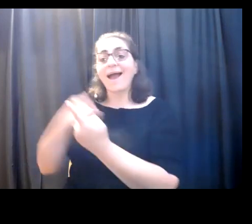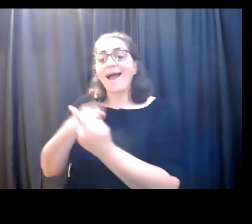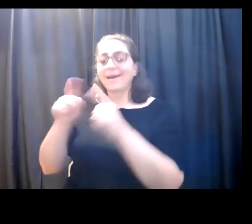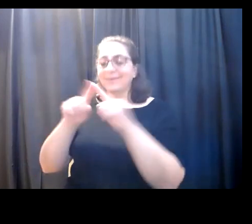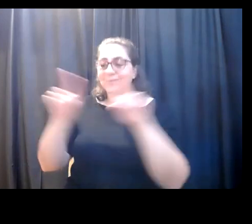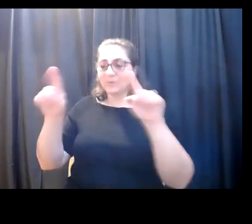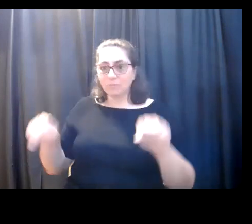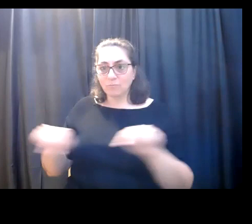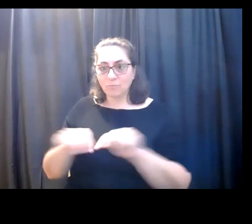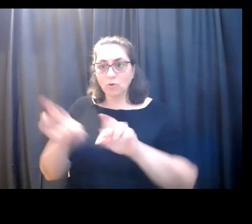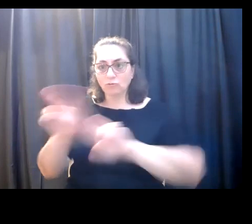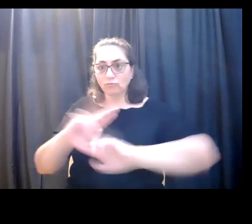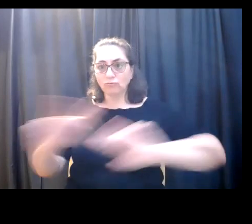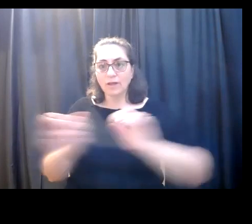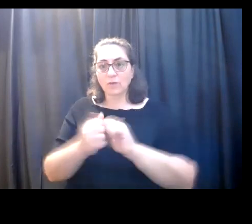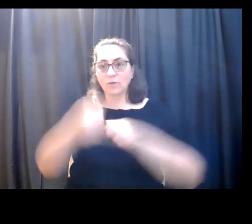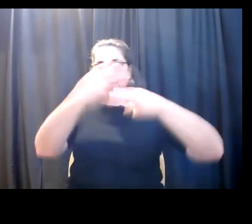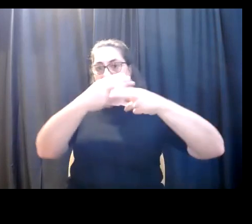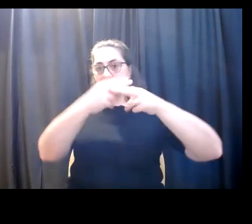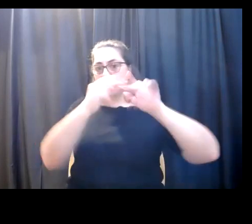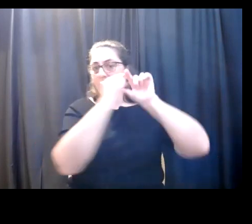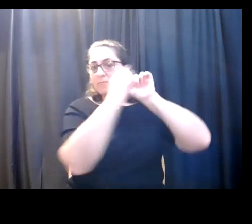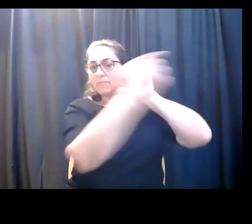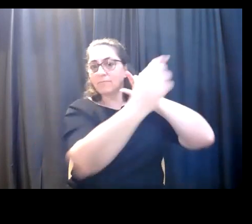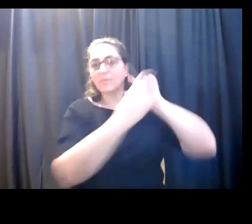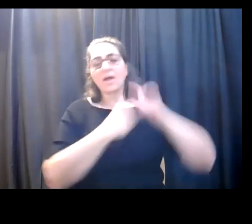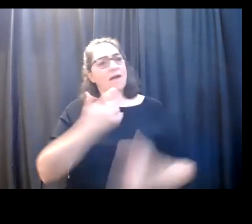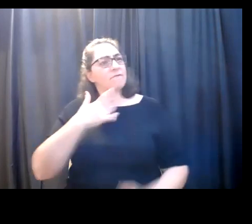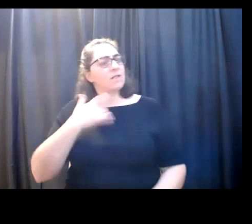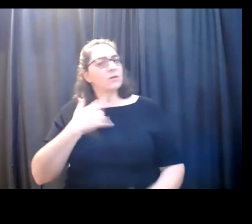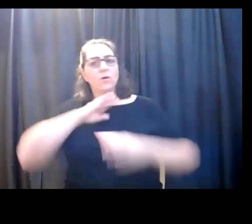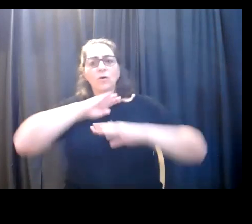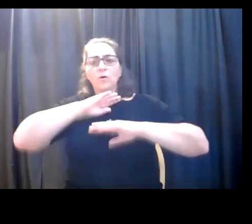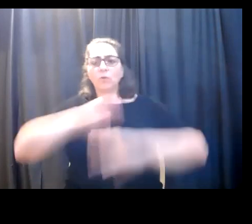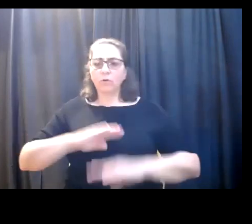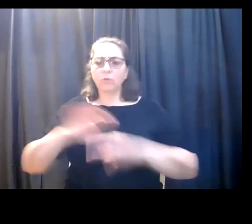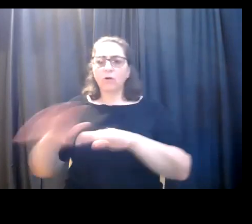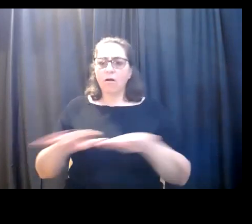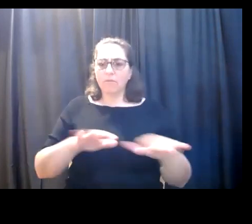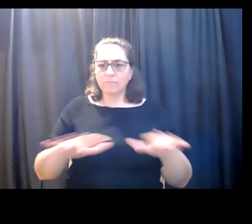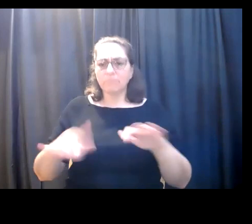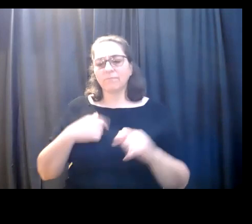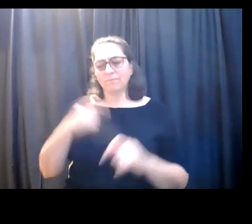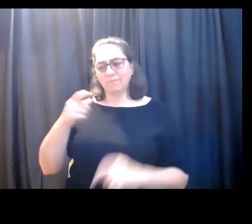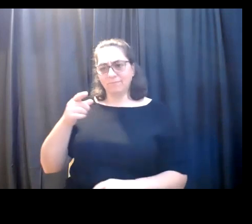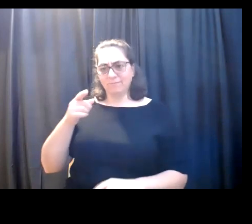It may be necessary to have a real time pivot, or completely reset. Try to take a deep breath,